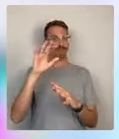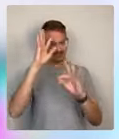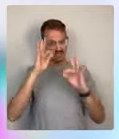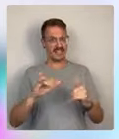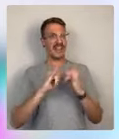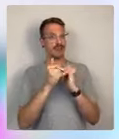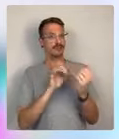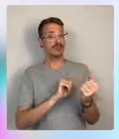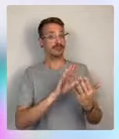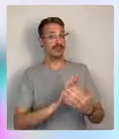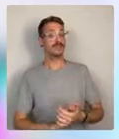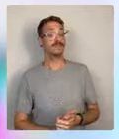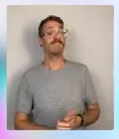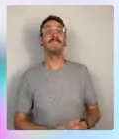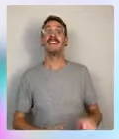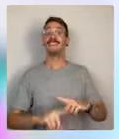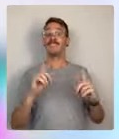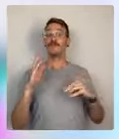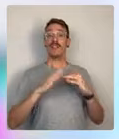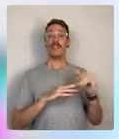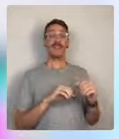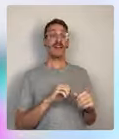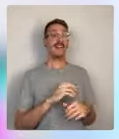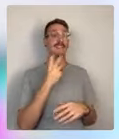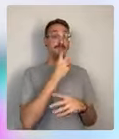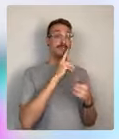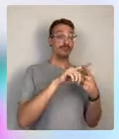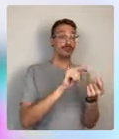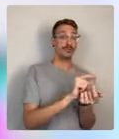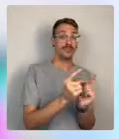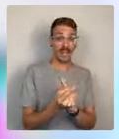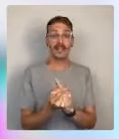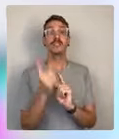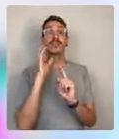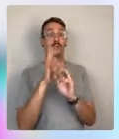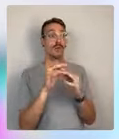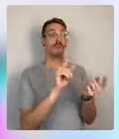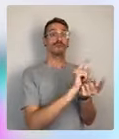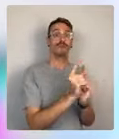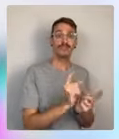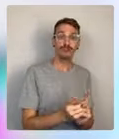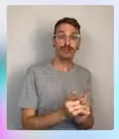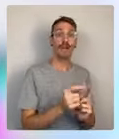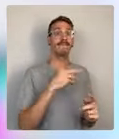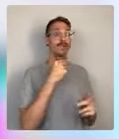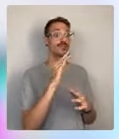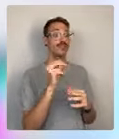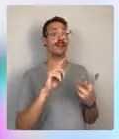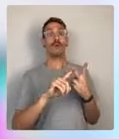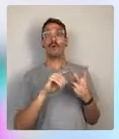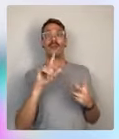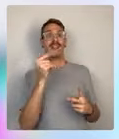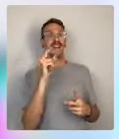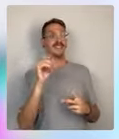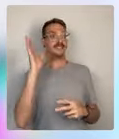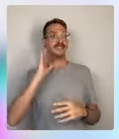and then allows for studios to address those harms. Different than speech-to-text technology that will transcribe voice chat